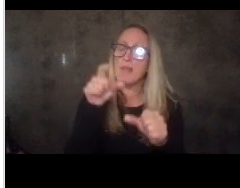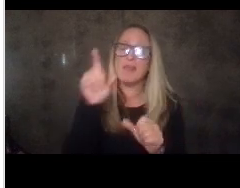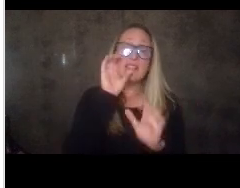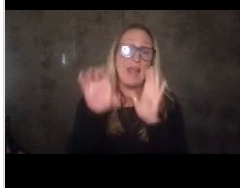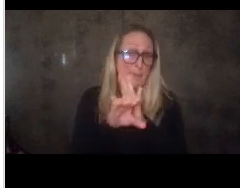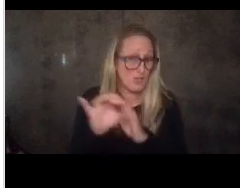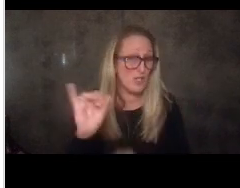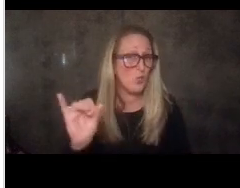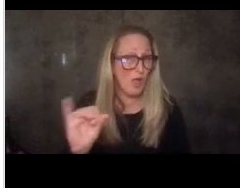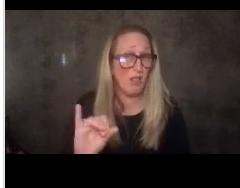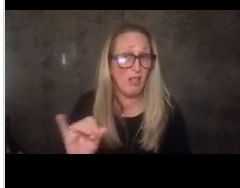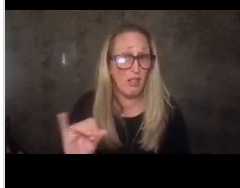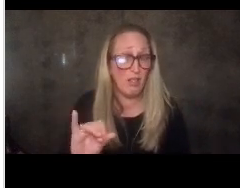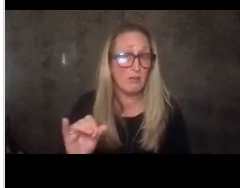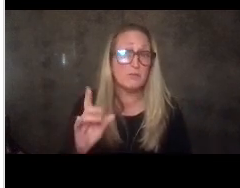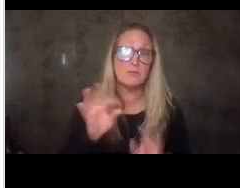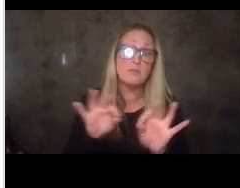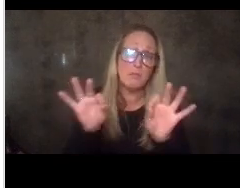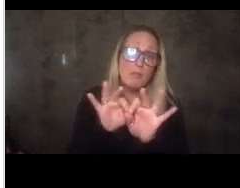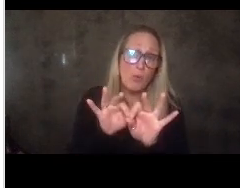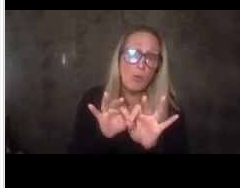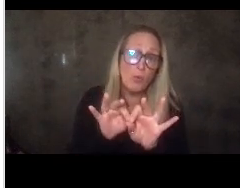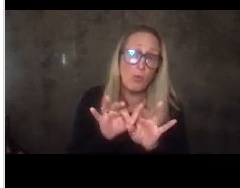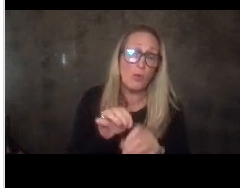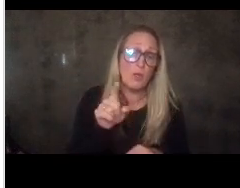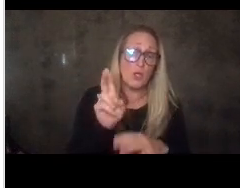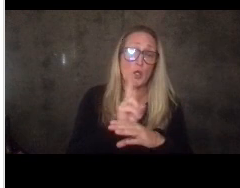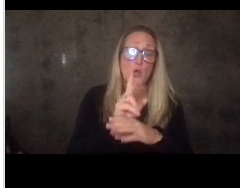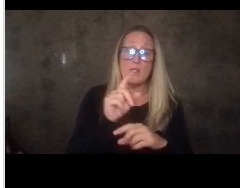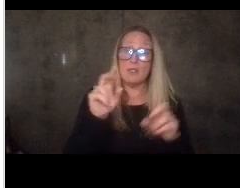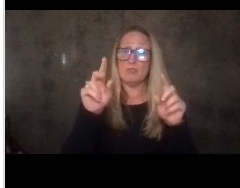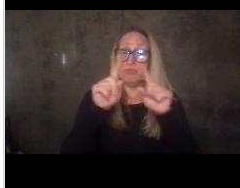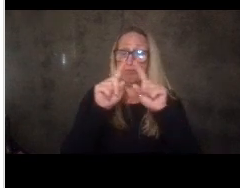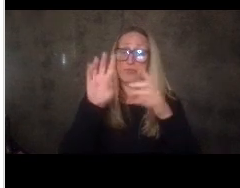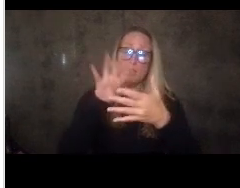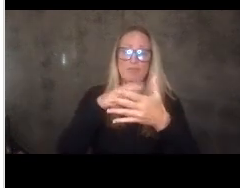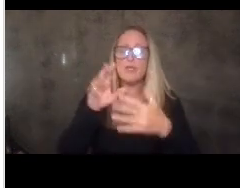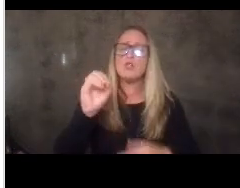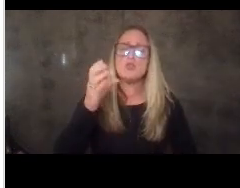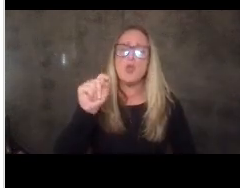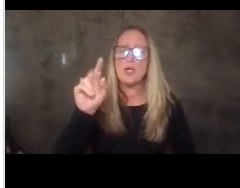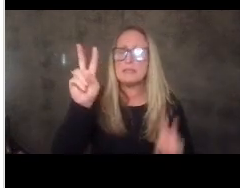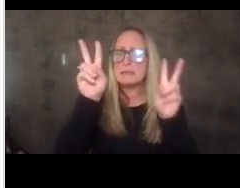well. It is important to make sure you use chart titles. OK, and also data labels.